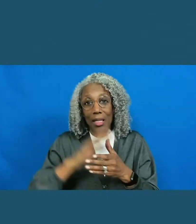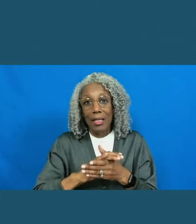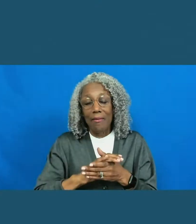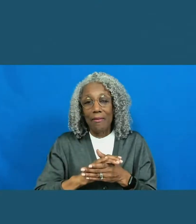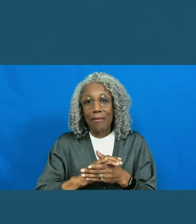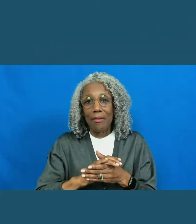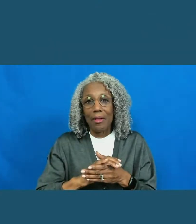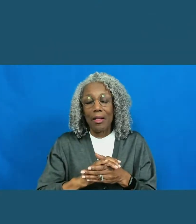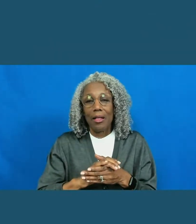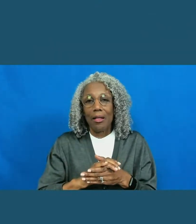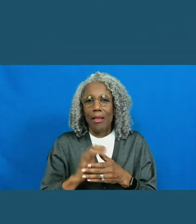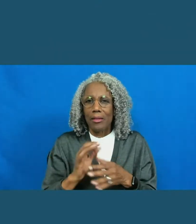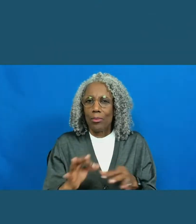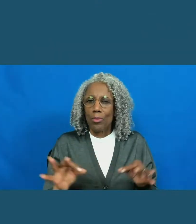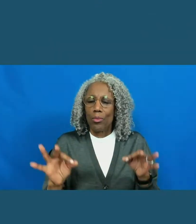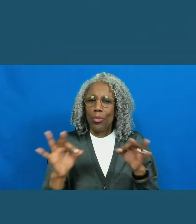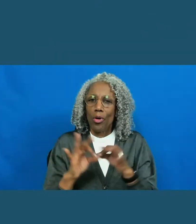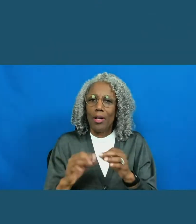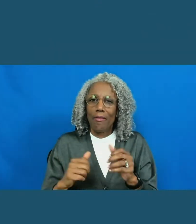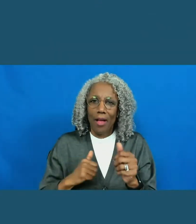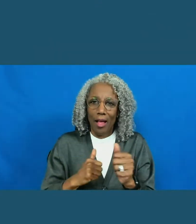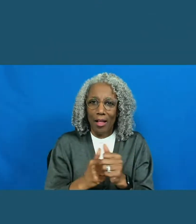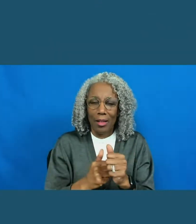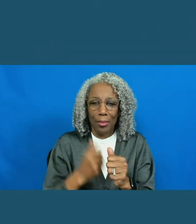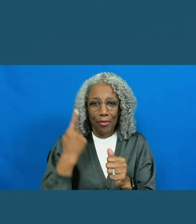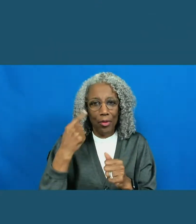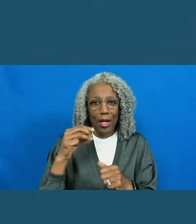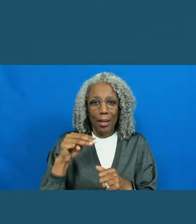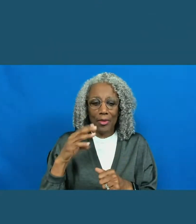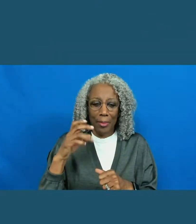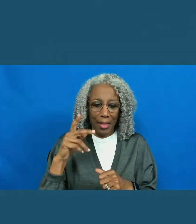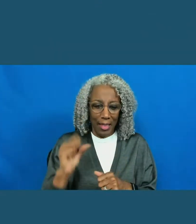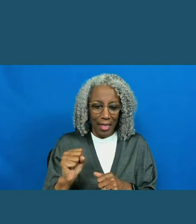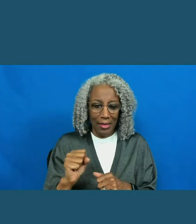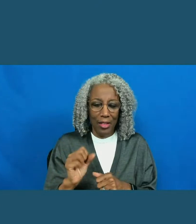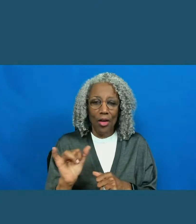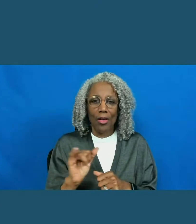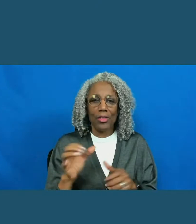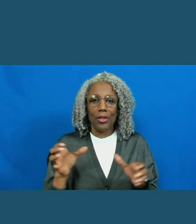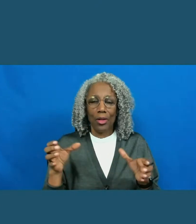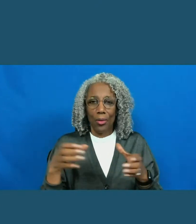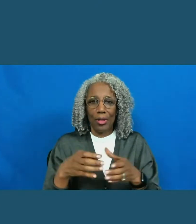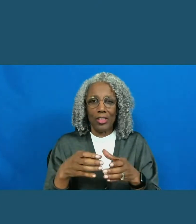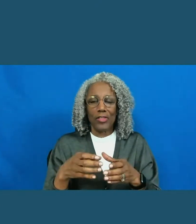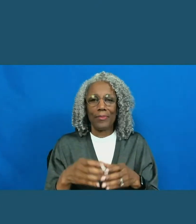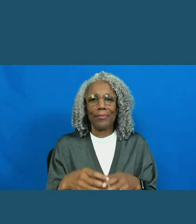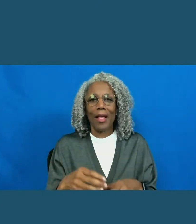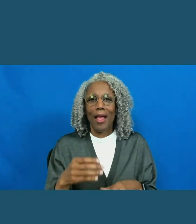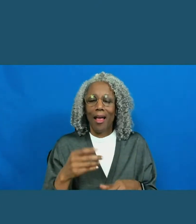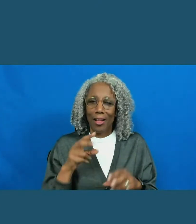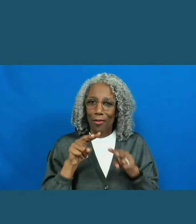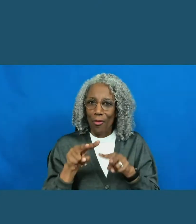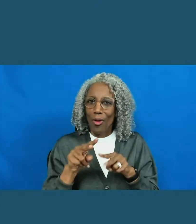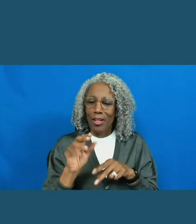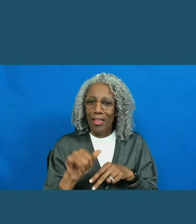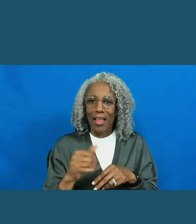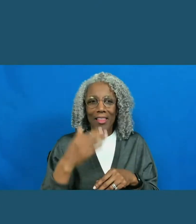next step of work. And I just believe that that's A critical